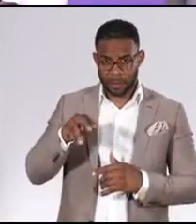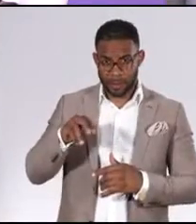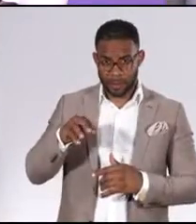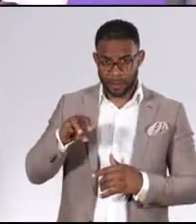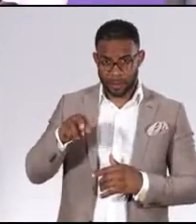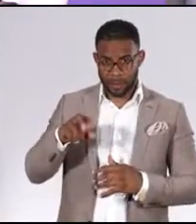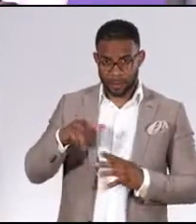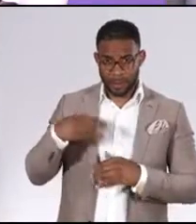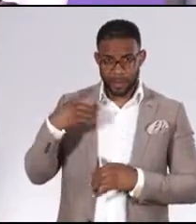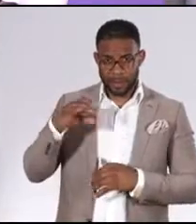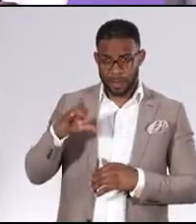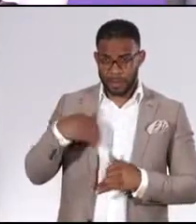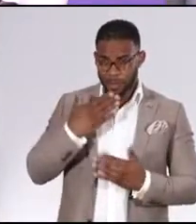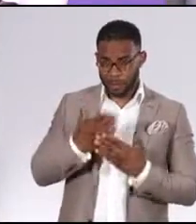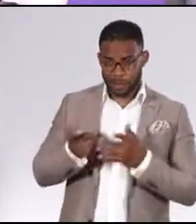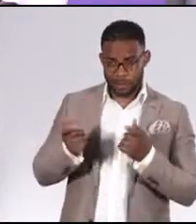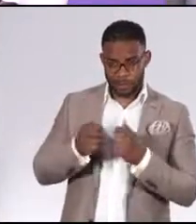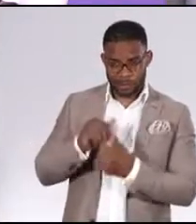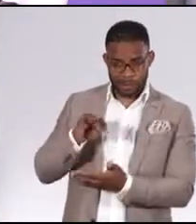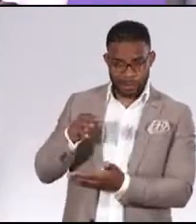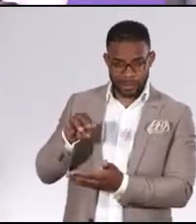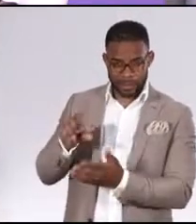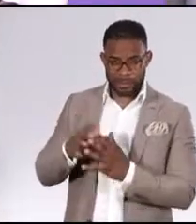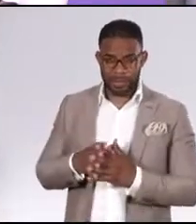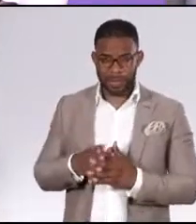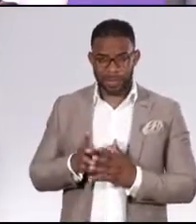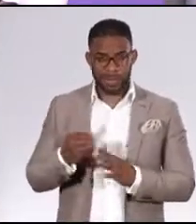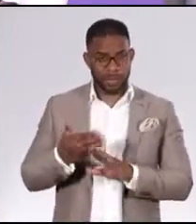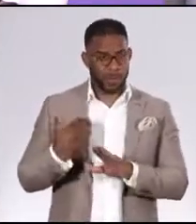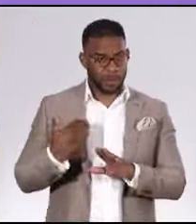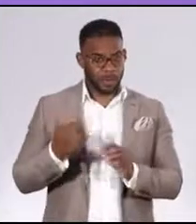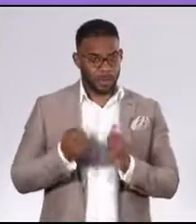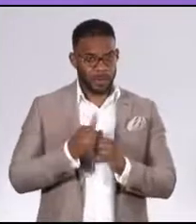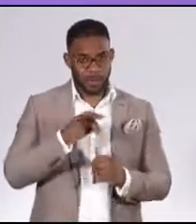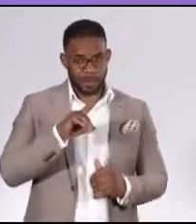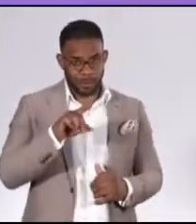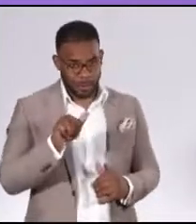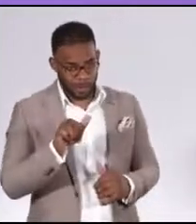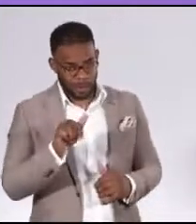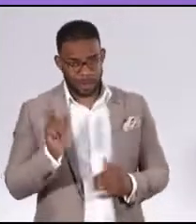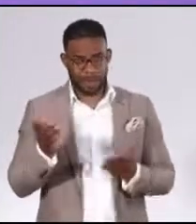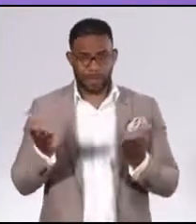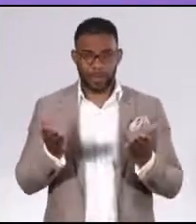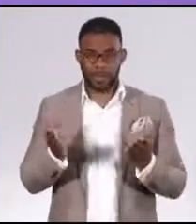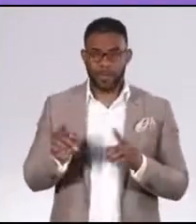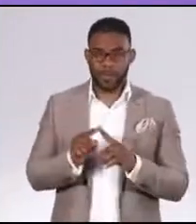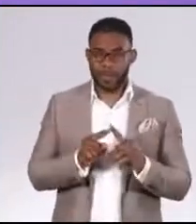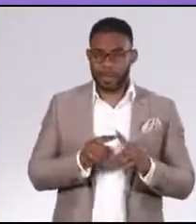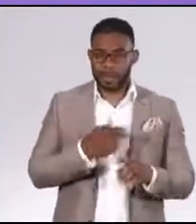we're in good hands with james. He was previously with the fda where he served as a patient liaison,